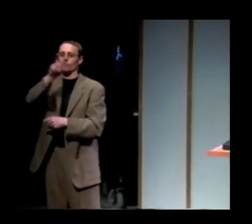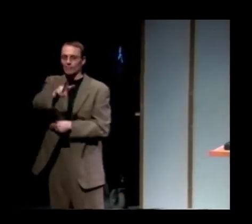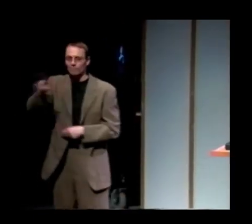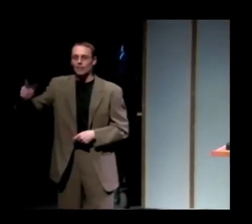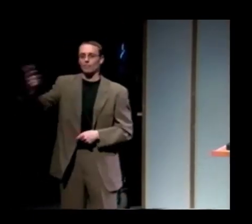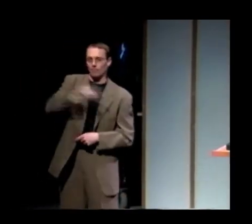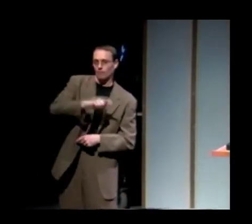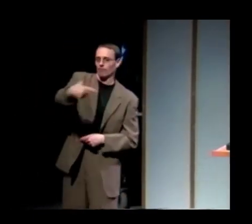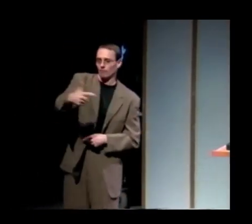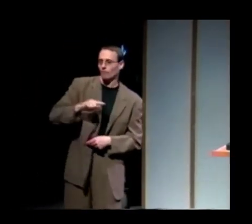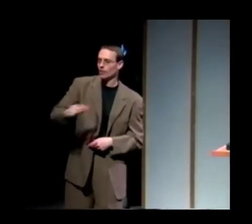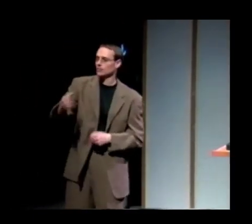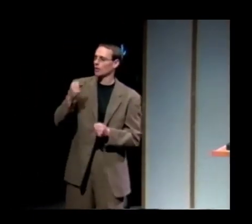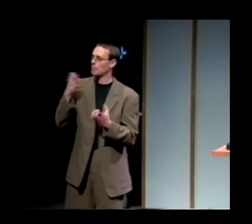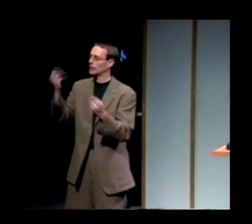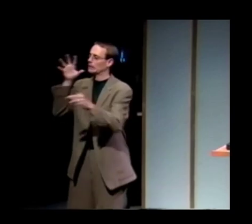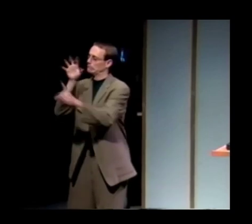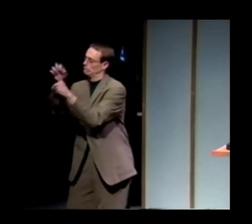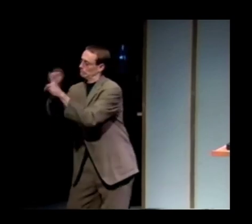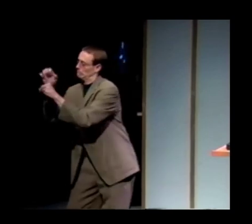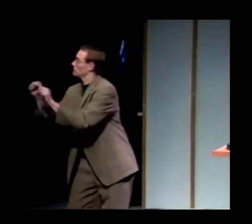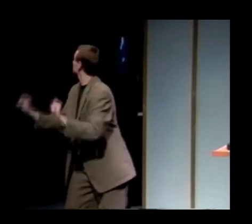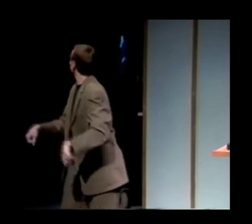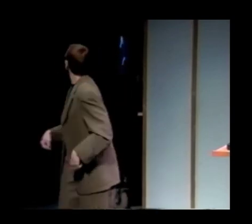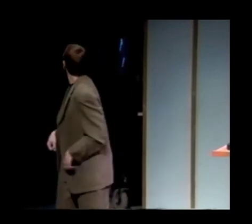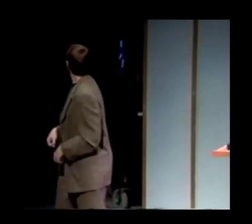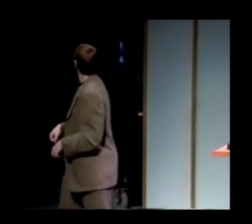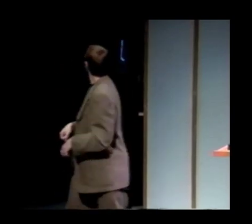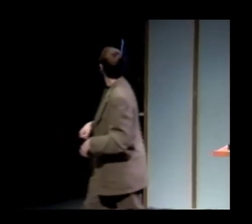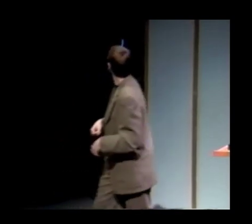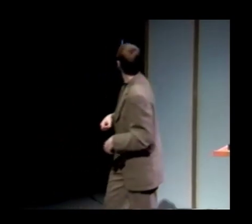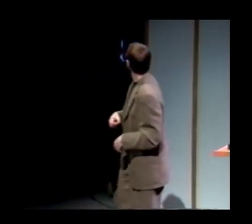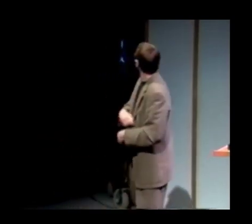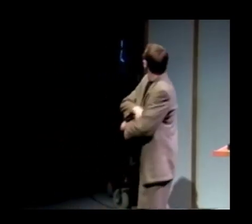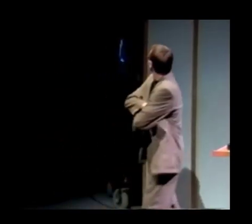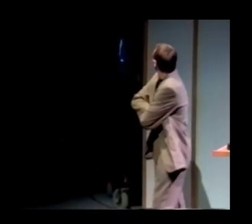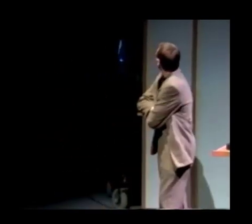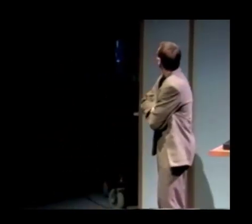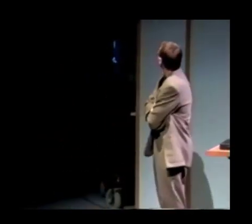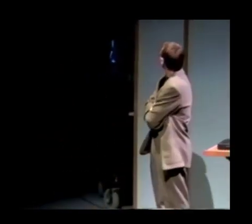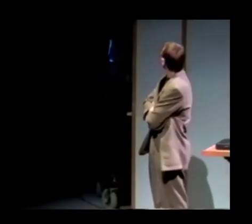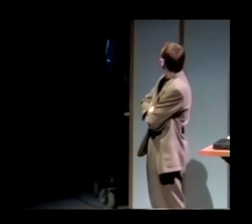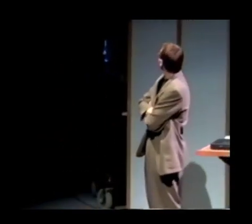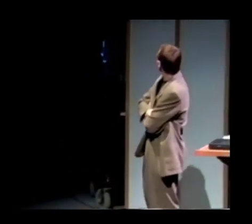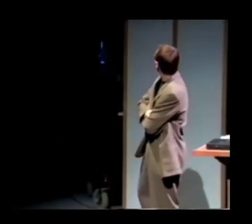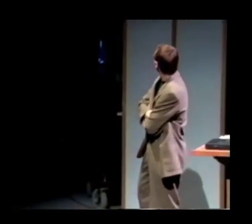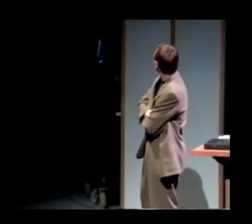THERE'S OTHER TECHNOLOGY INVOLVED, TOO, VISUAL VERNACULAR. YOU CAN SEE THAT IN HERE, THE DIFFERENT TECHNIQUES.